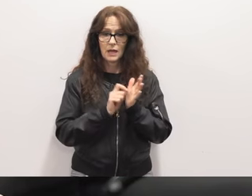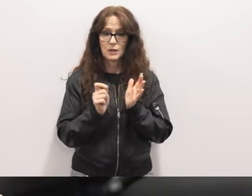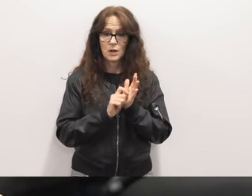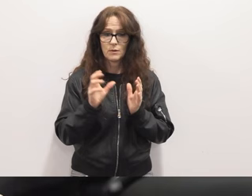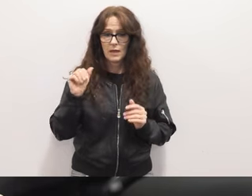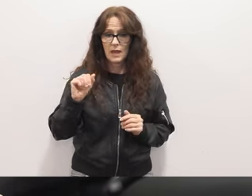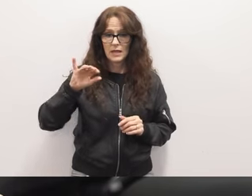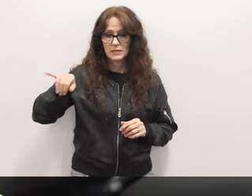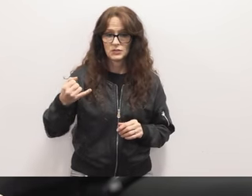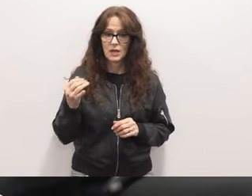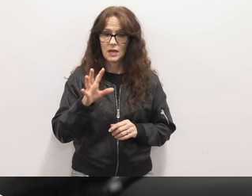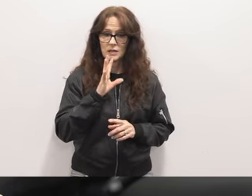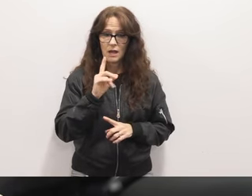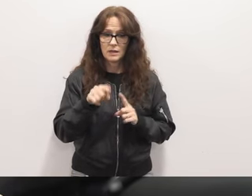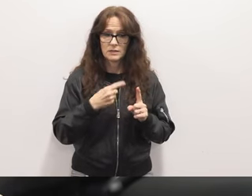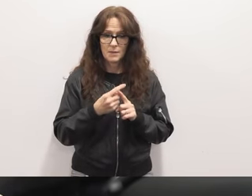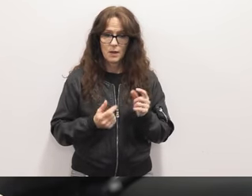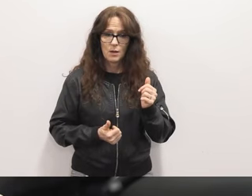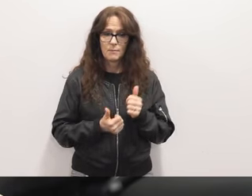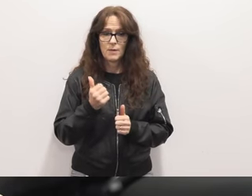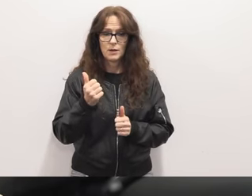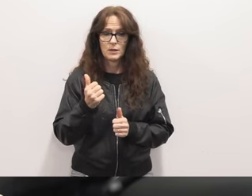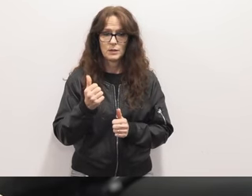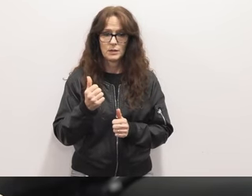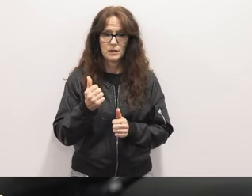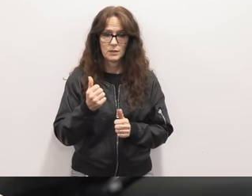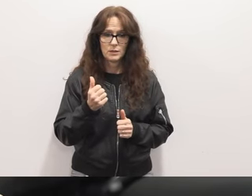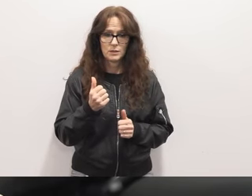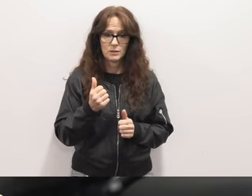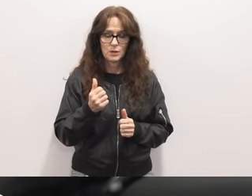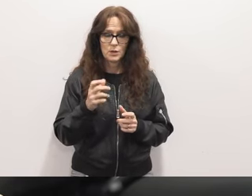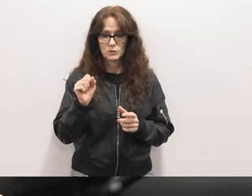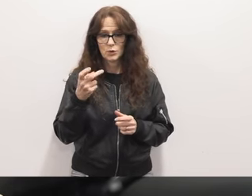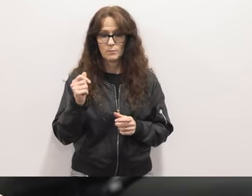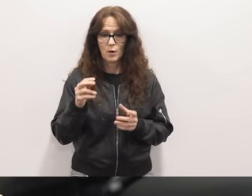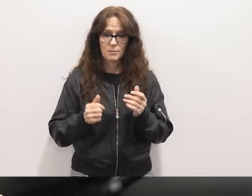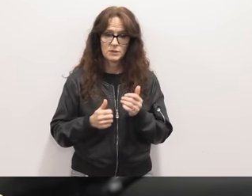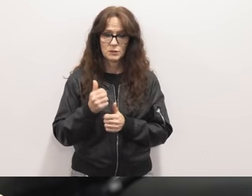that AJ talked about majority or super majority relative to the recommended guardrails.